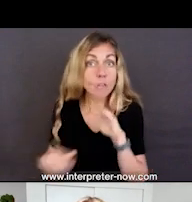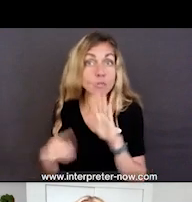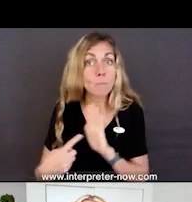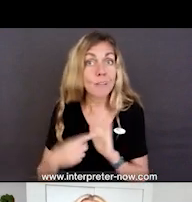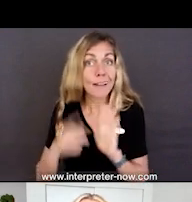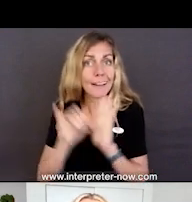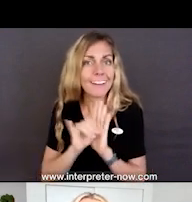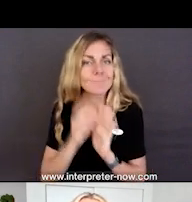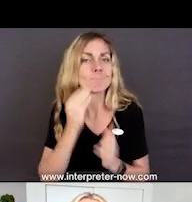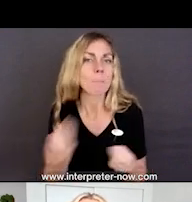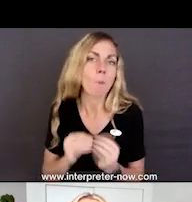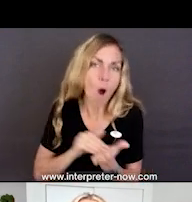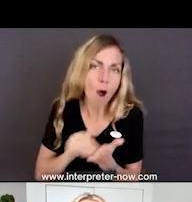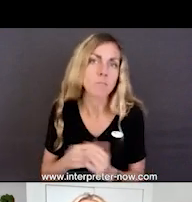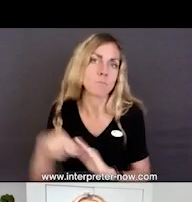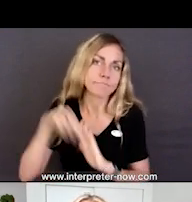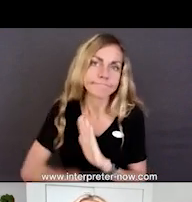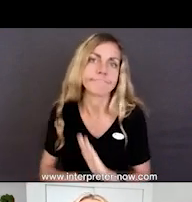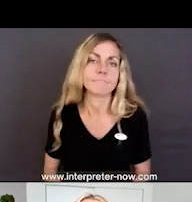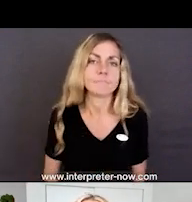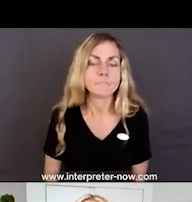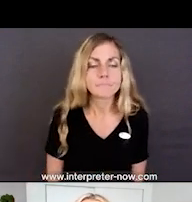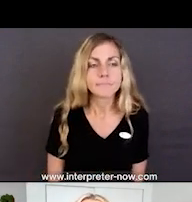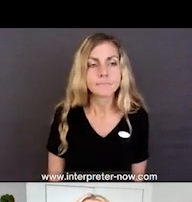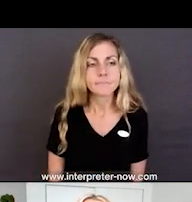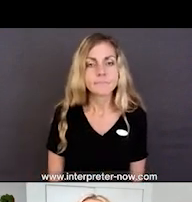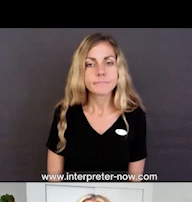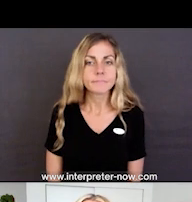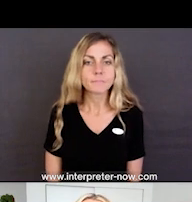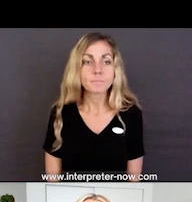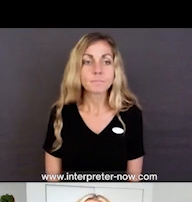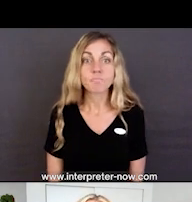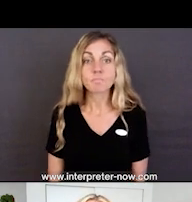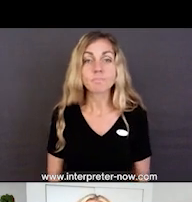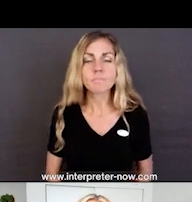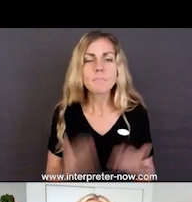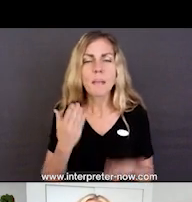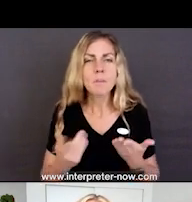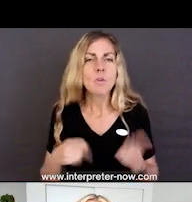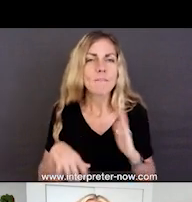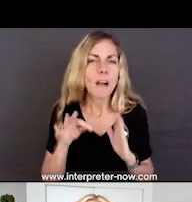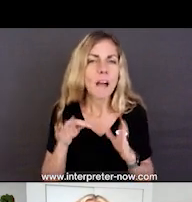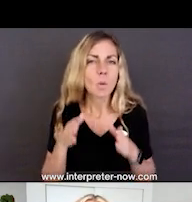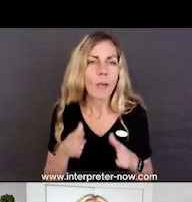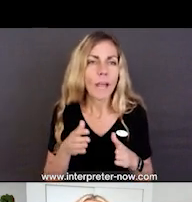And yet, people with underrepresented identities tend to experience it more frequently and more deeply.